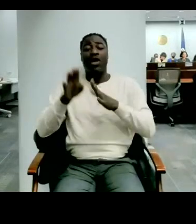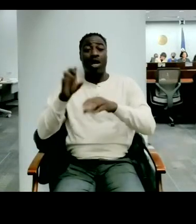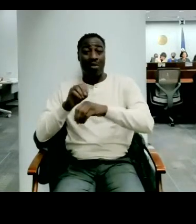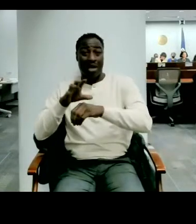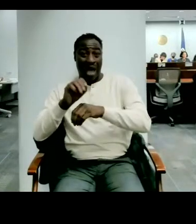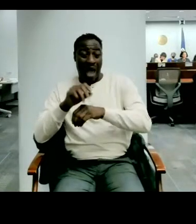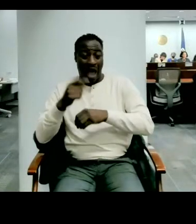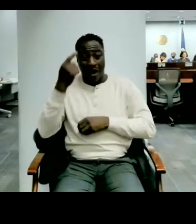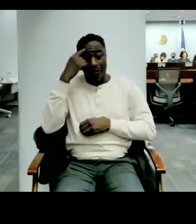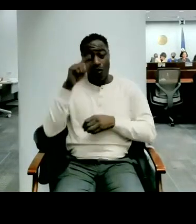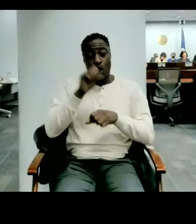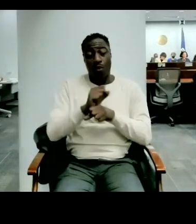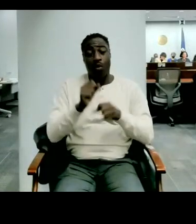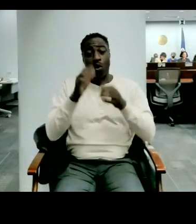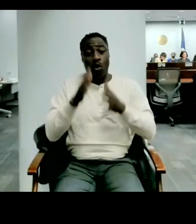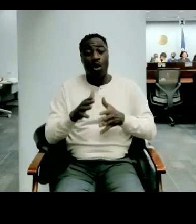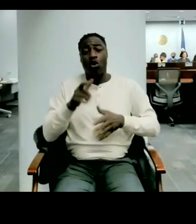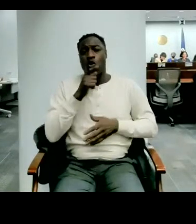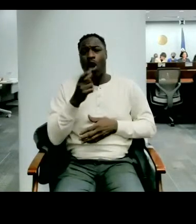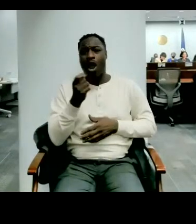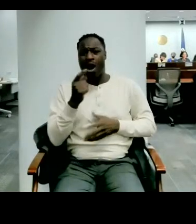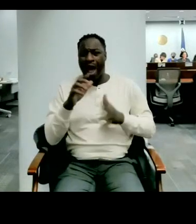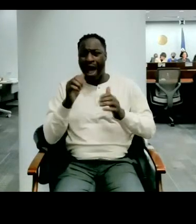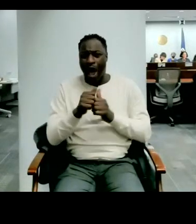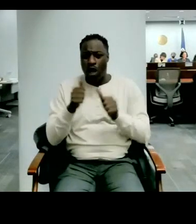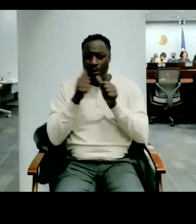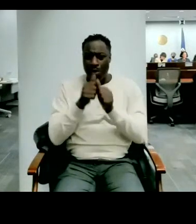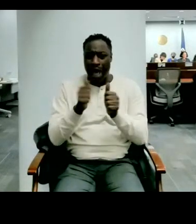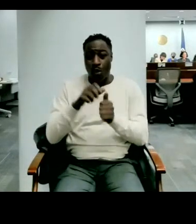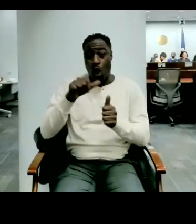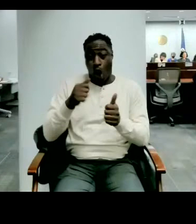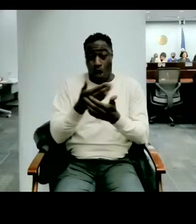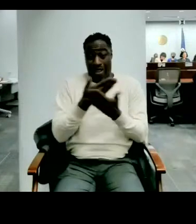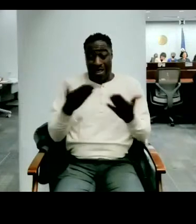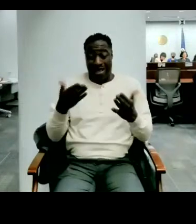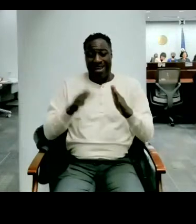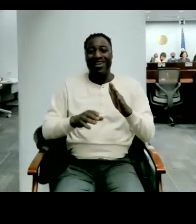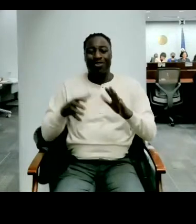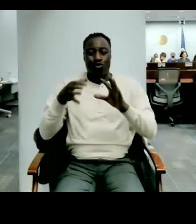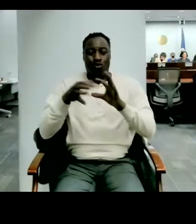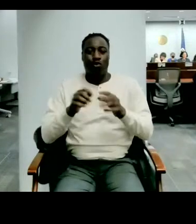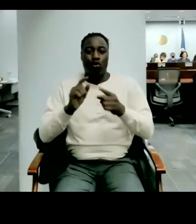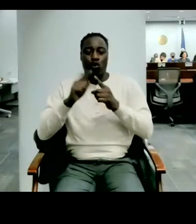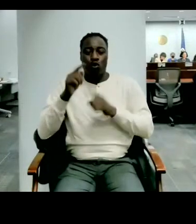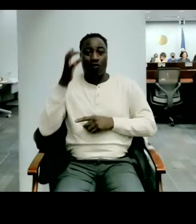for employees to understand how to comply with a lot of things in developing the future workplace.